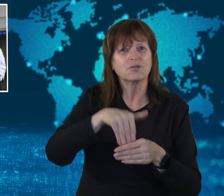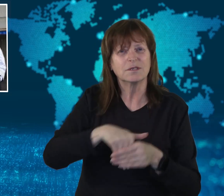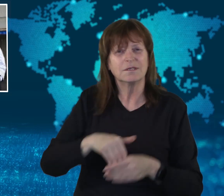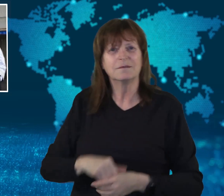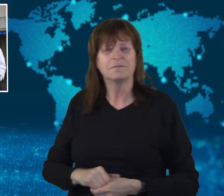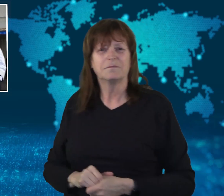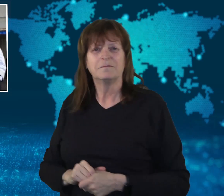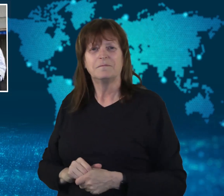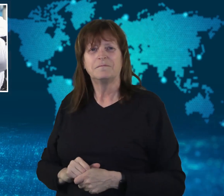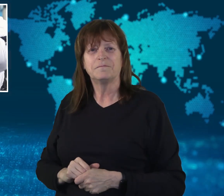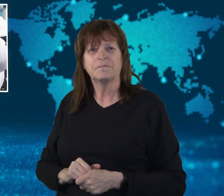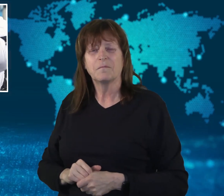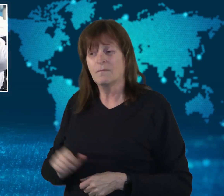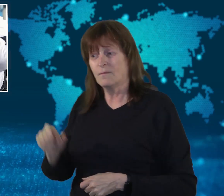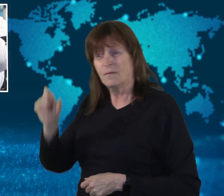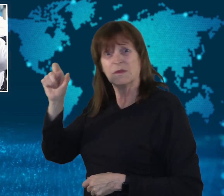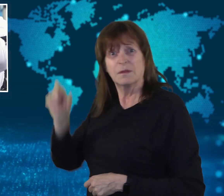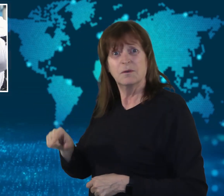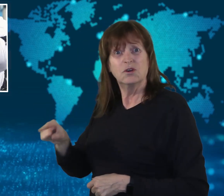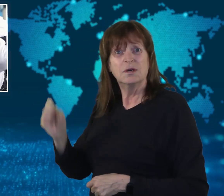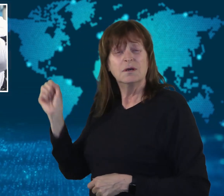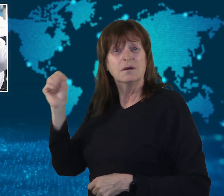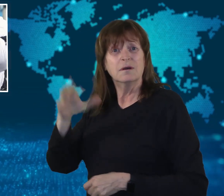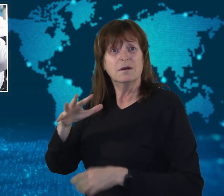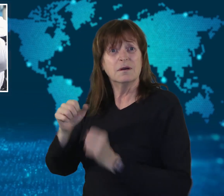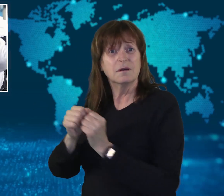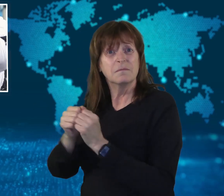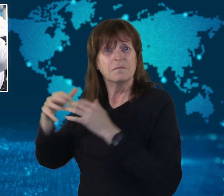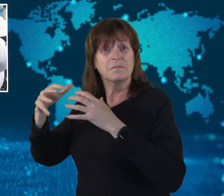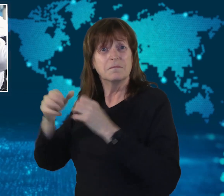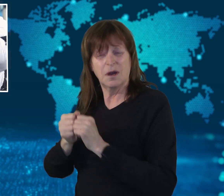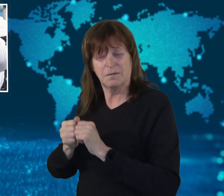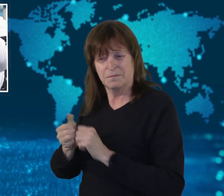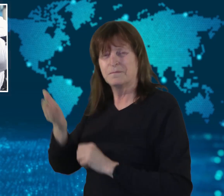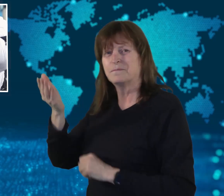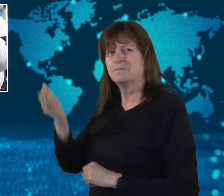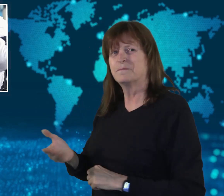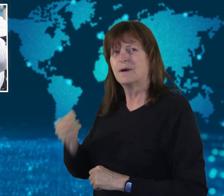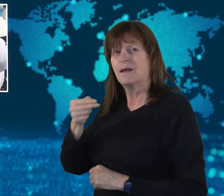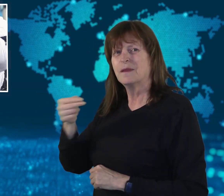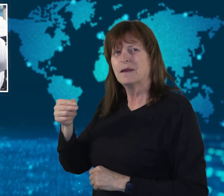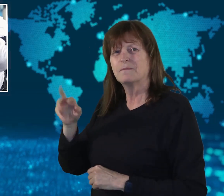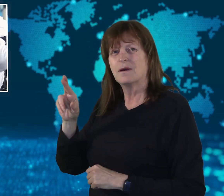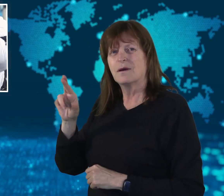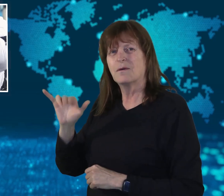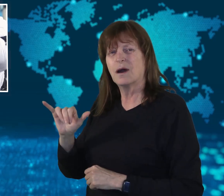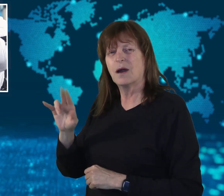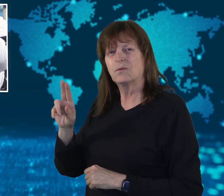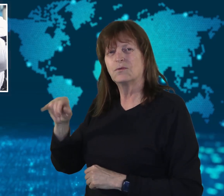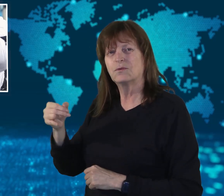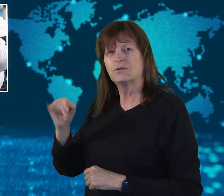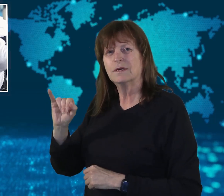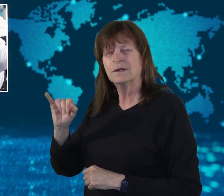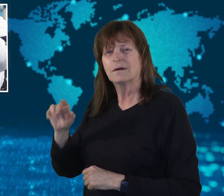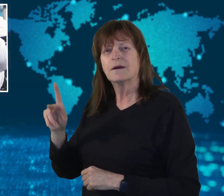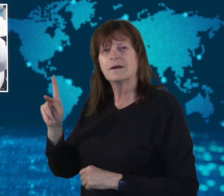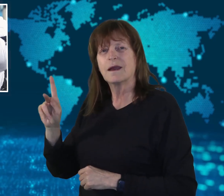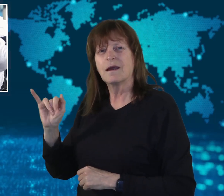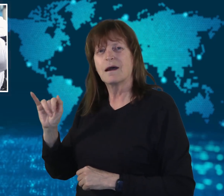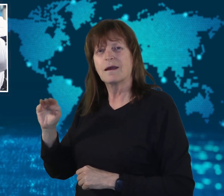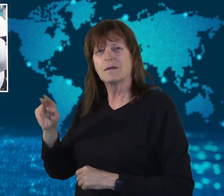by uniformed and plainclothes police.